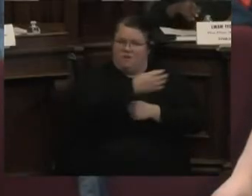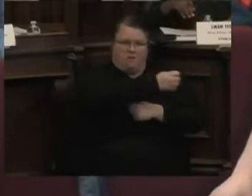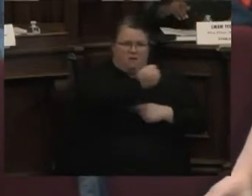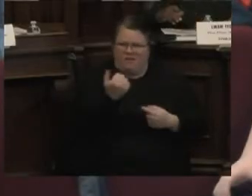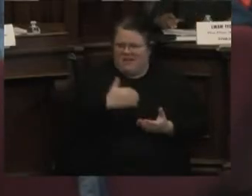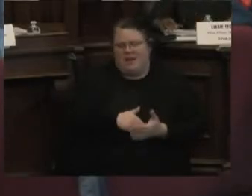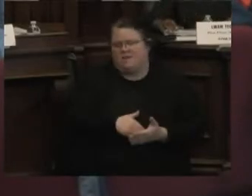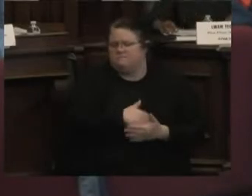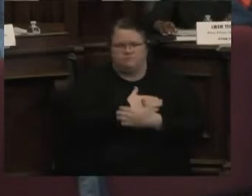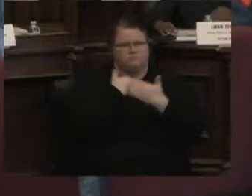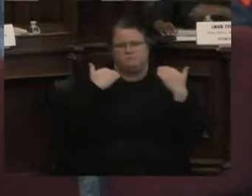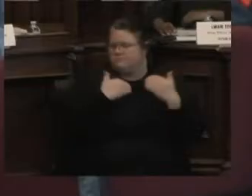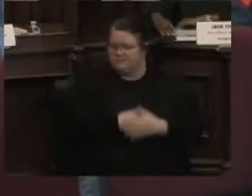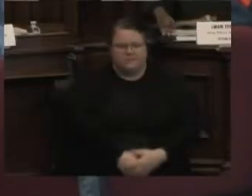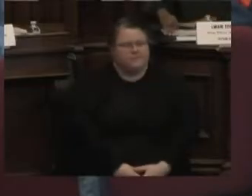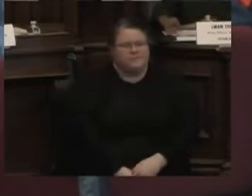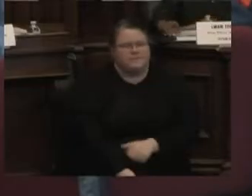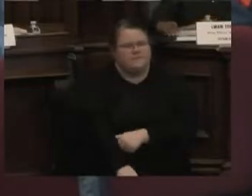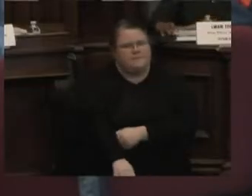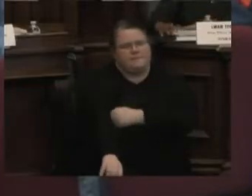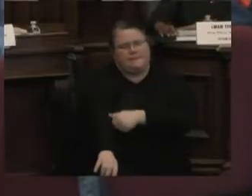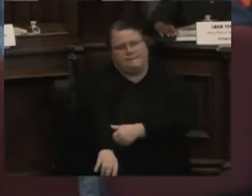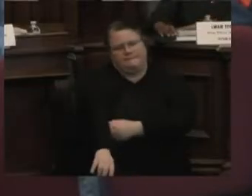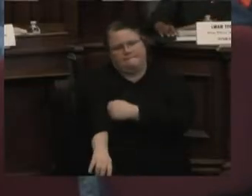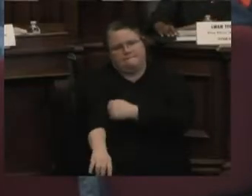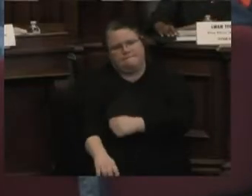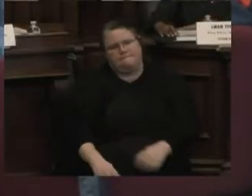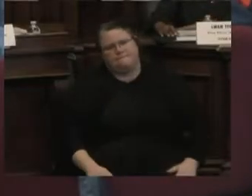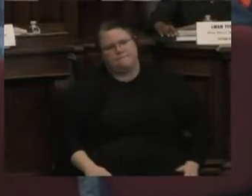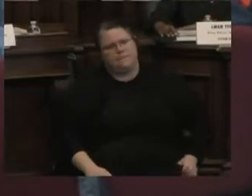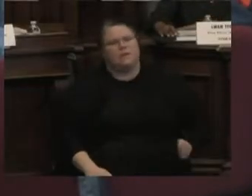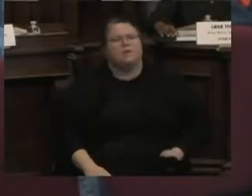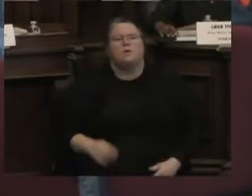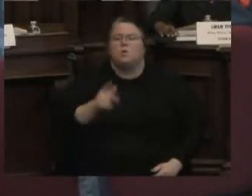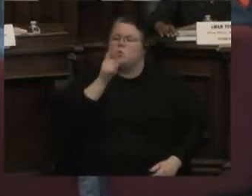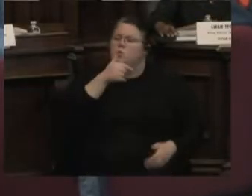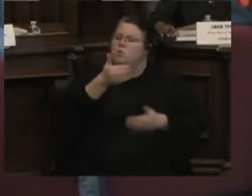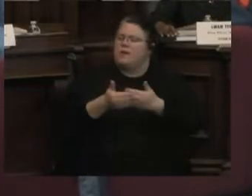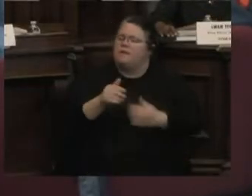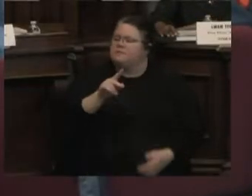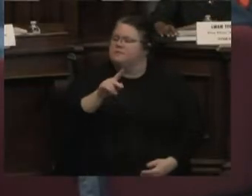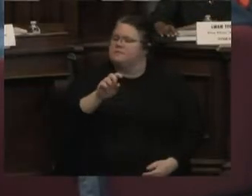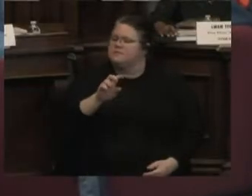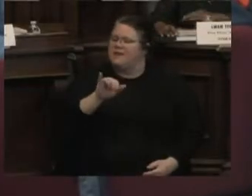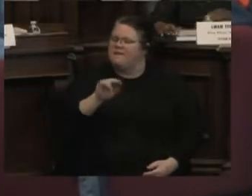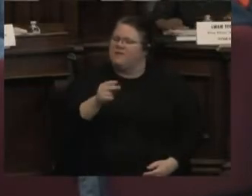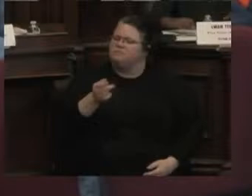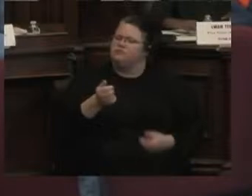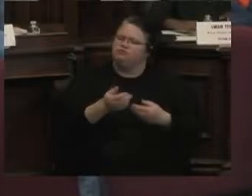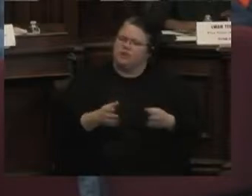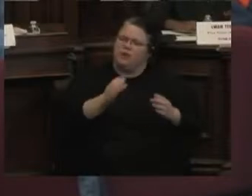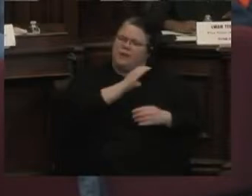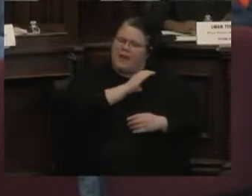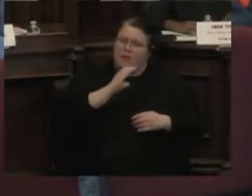important. We don't ever want